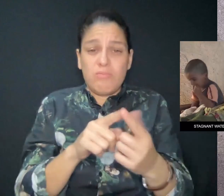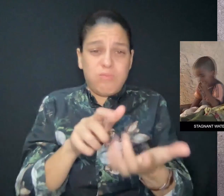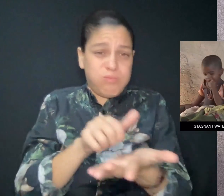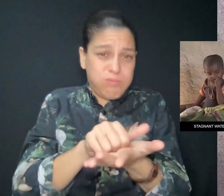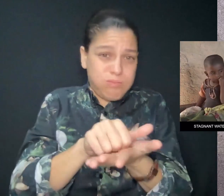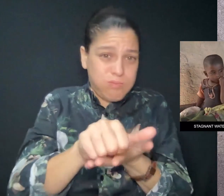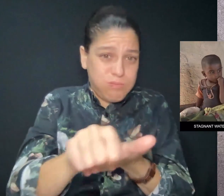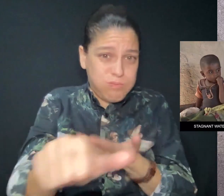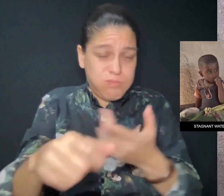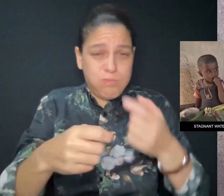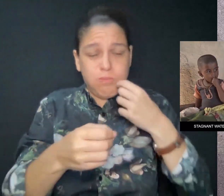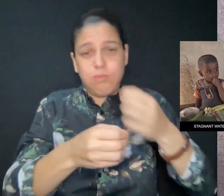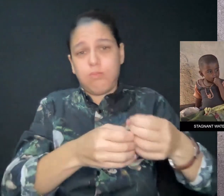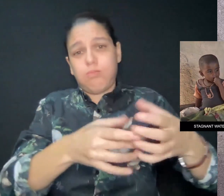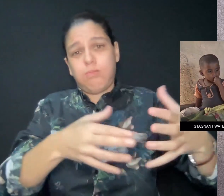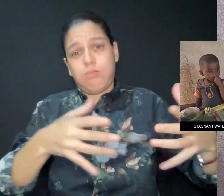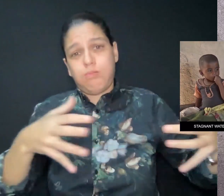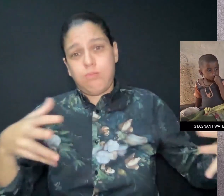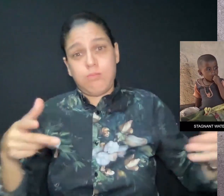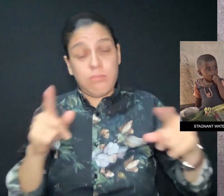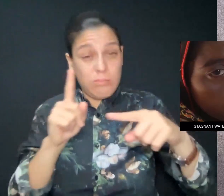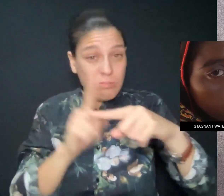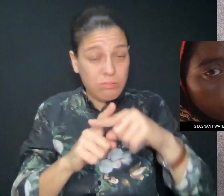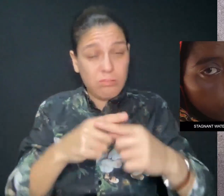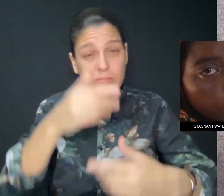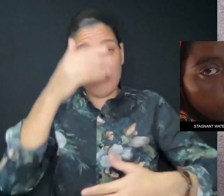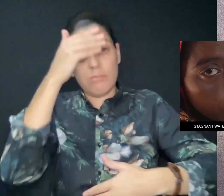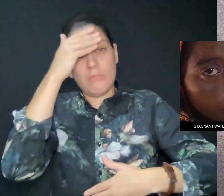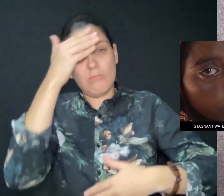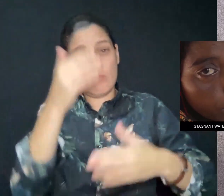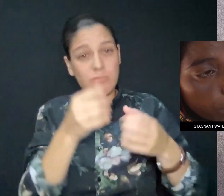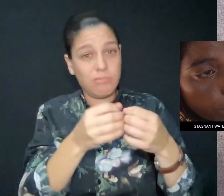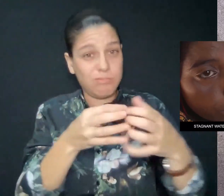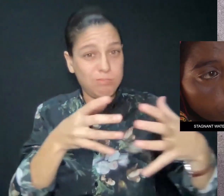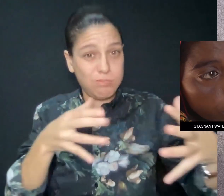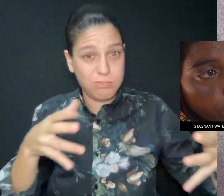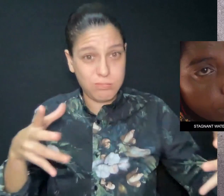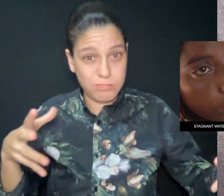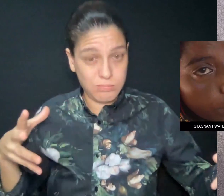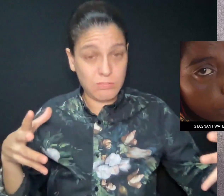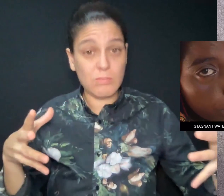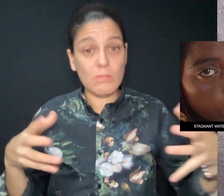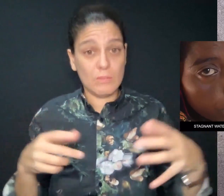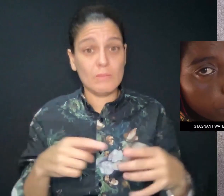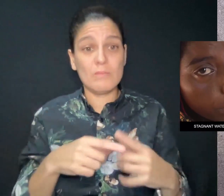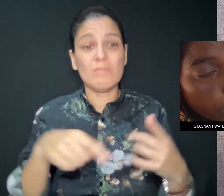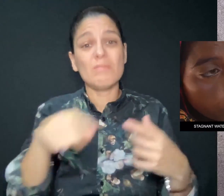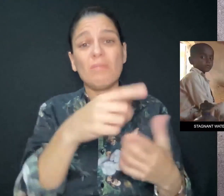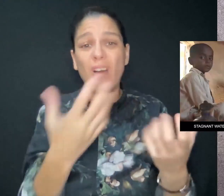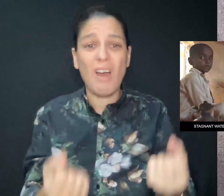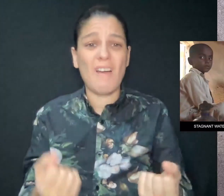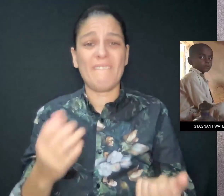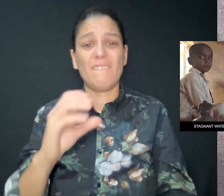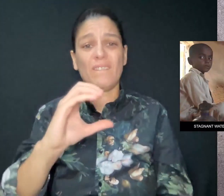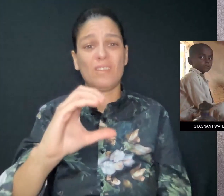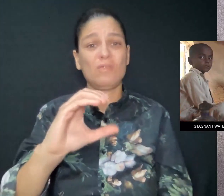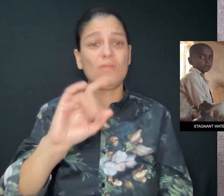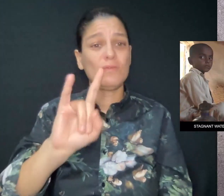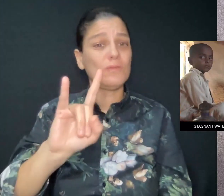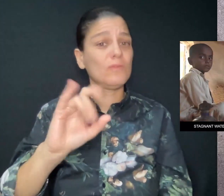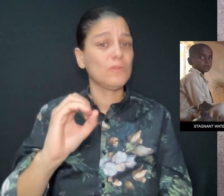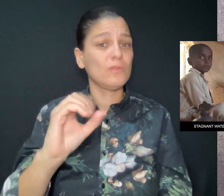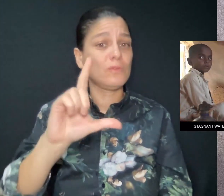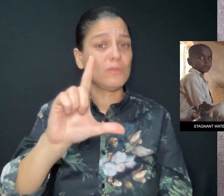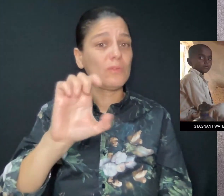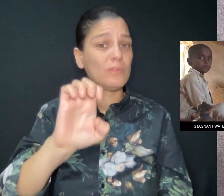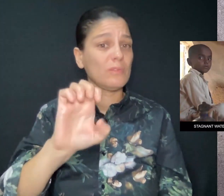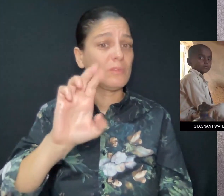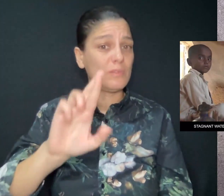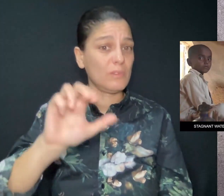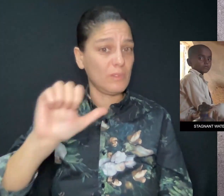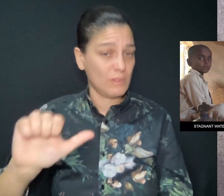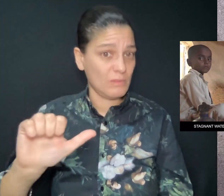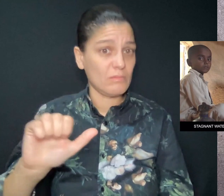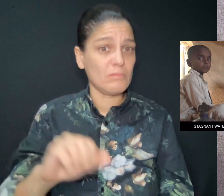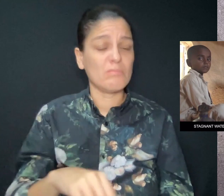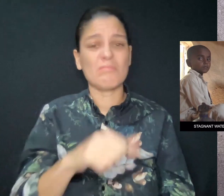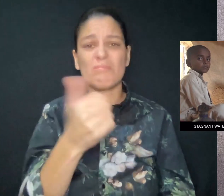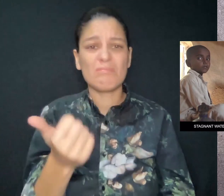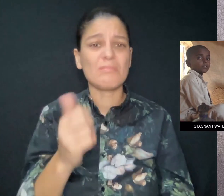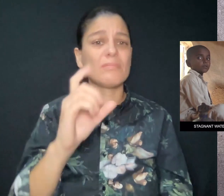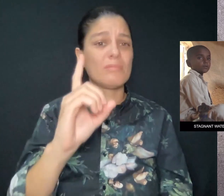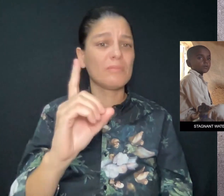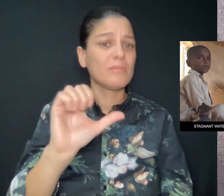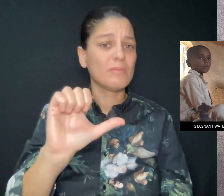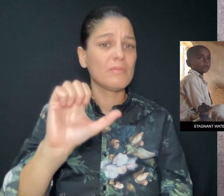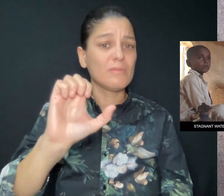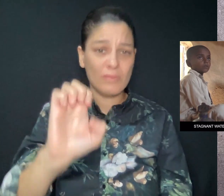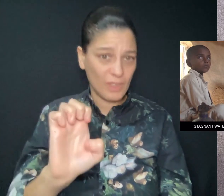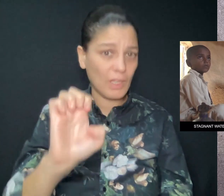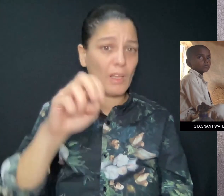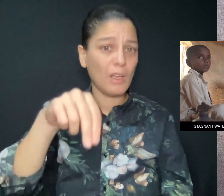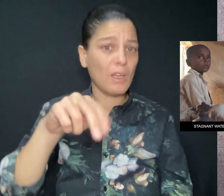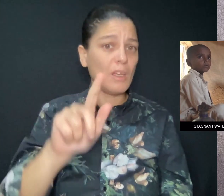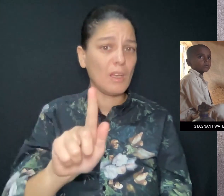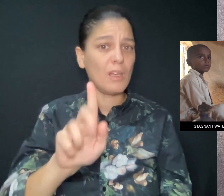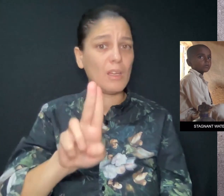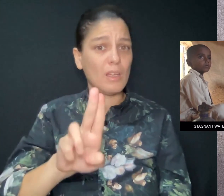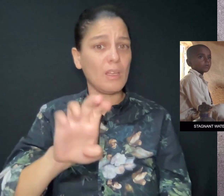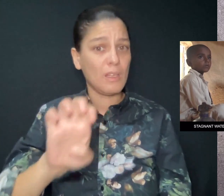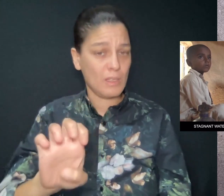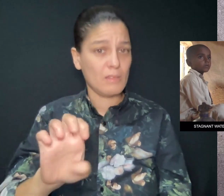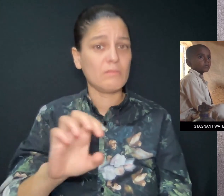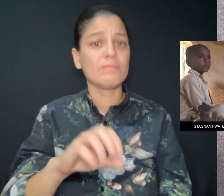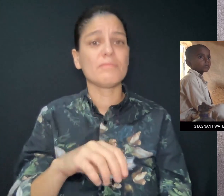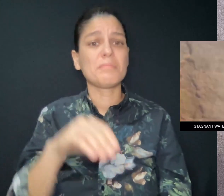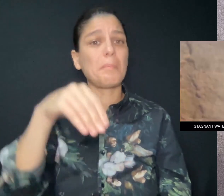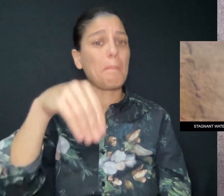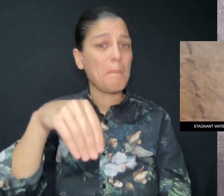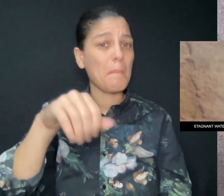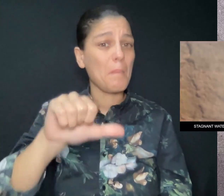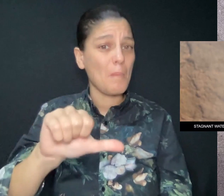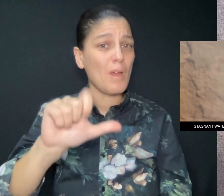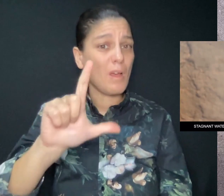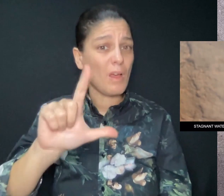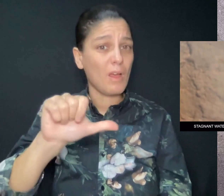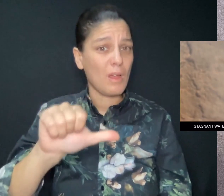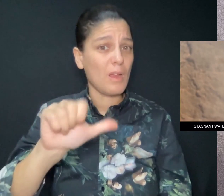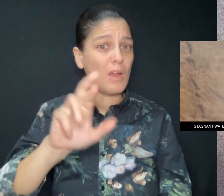and destruction is also spreading disease cases of cholera dengue malaria and dehydration